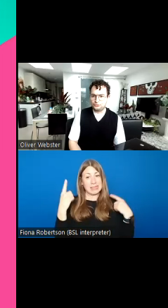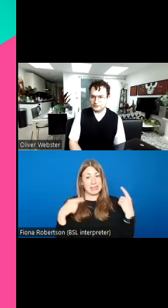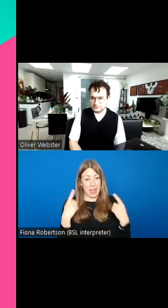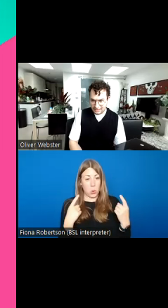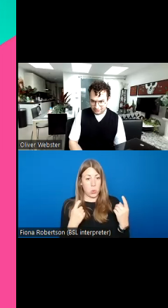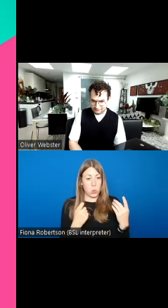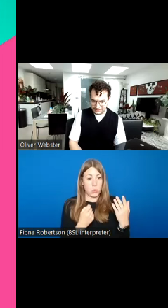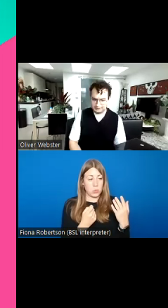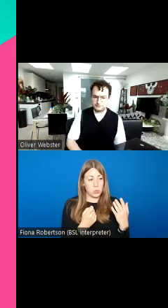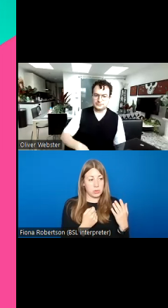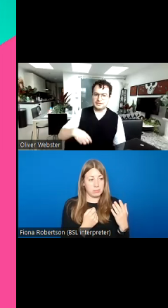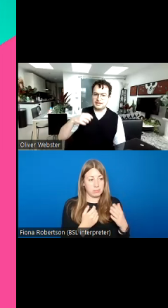With sound effects,